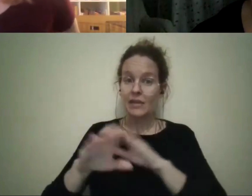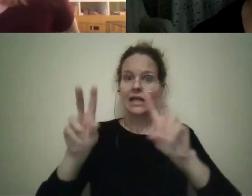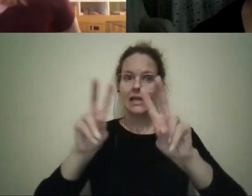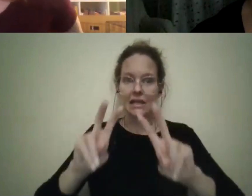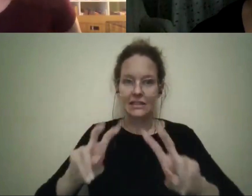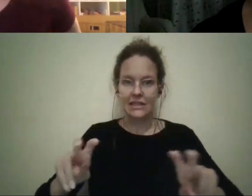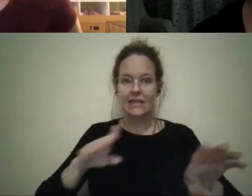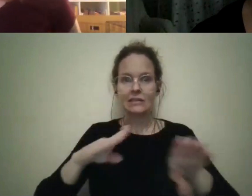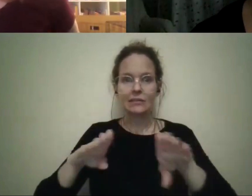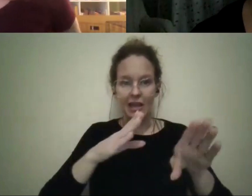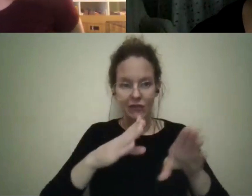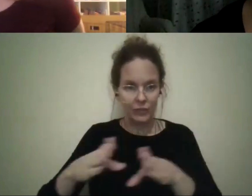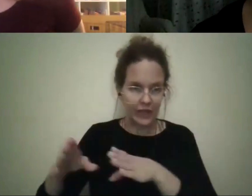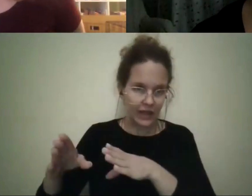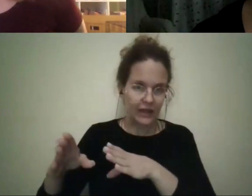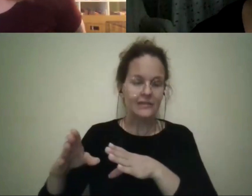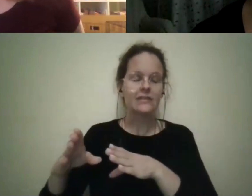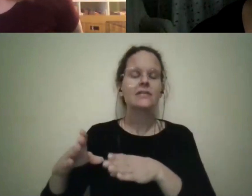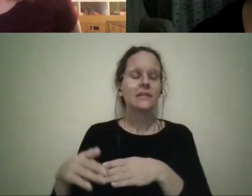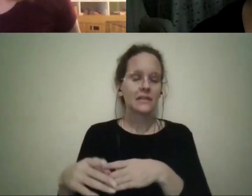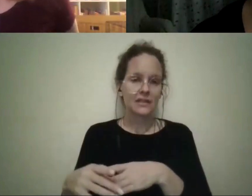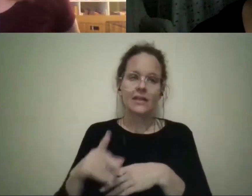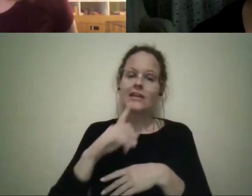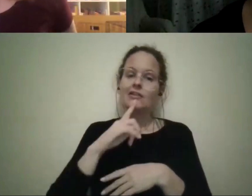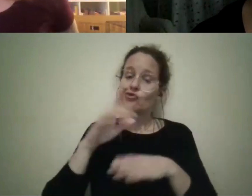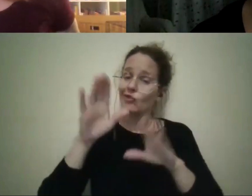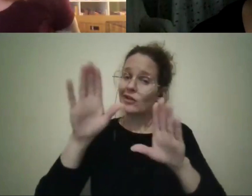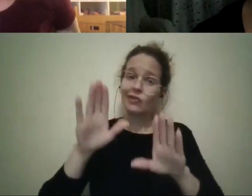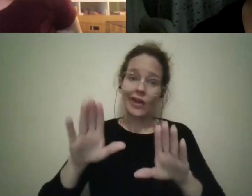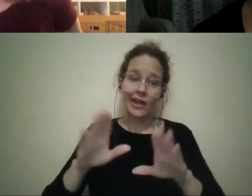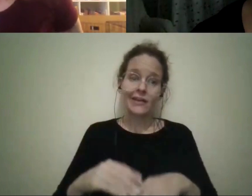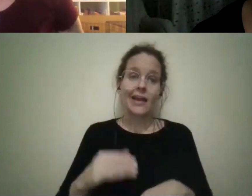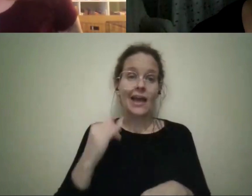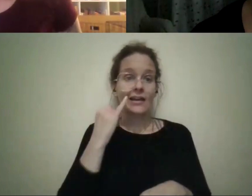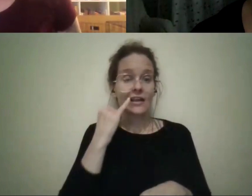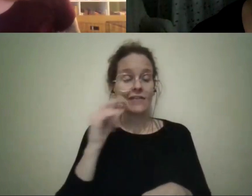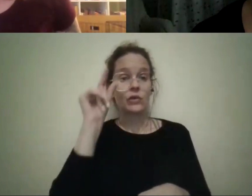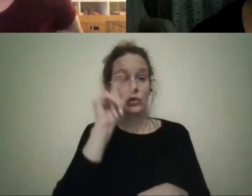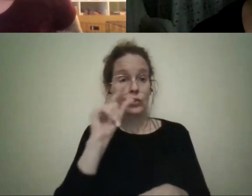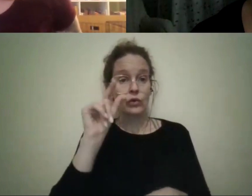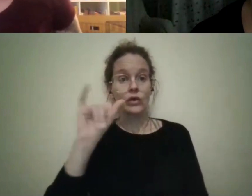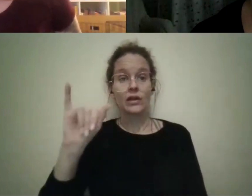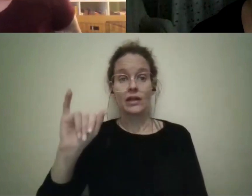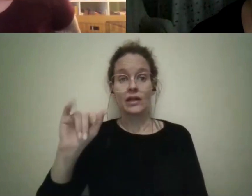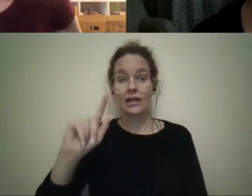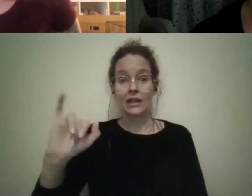behavior plans and it's really great. And if you just Google "Illinois Service Resource Center,"